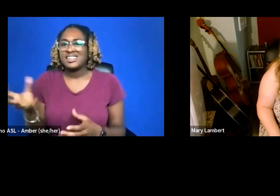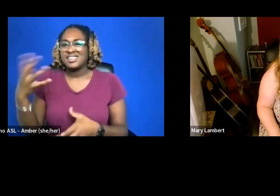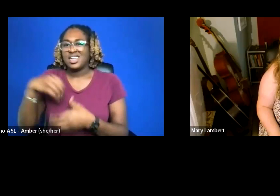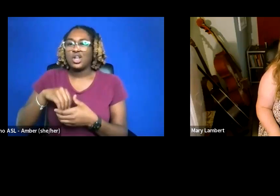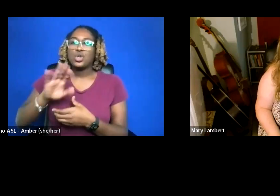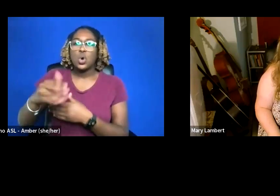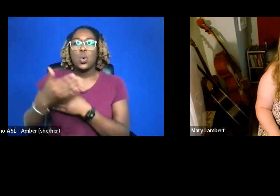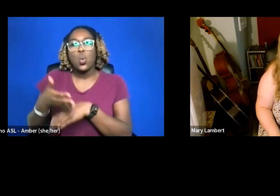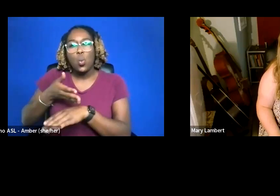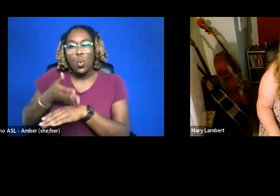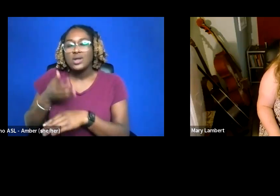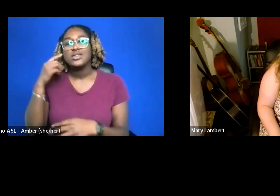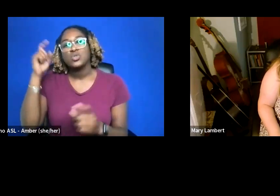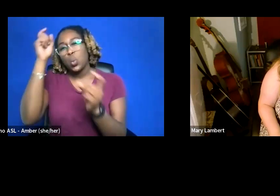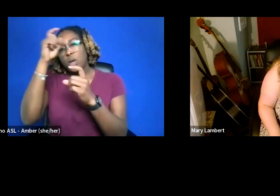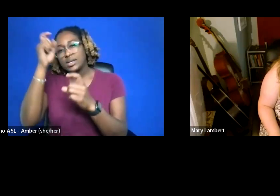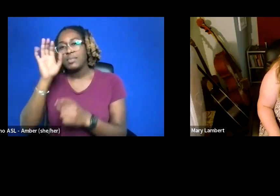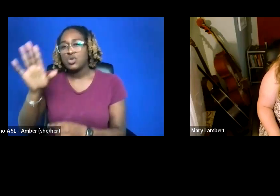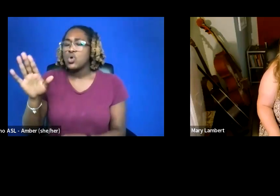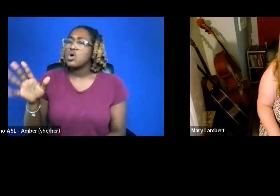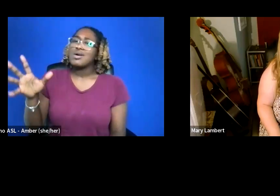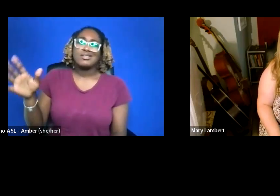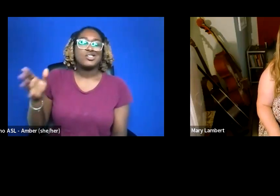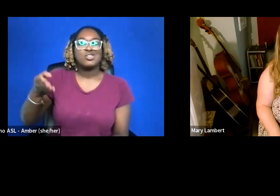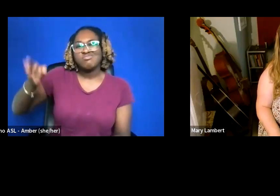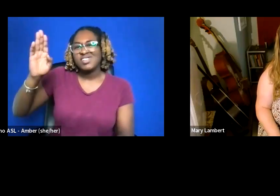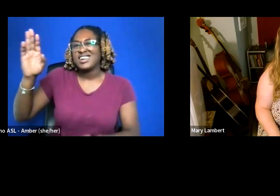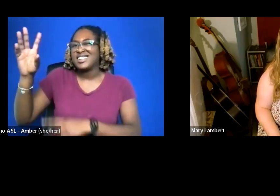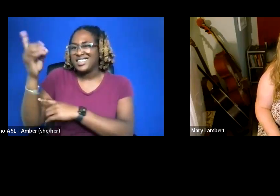It's wisdom. You are a goddamn tree stump with leaves sprouting out